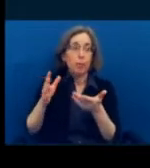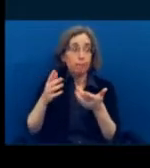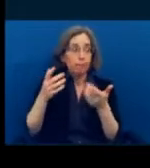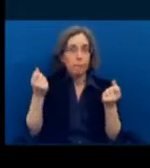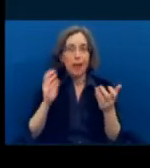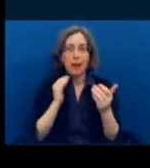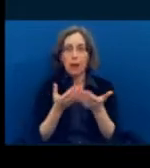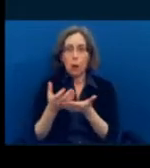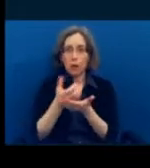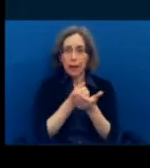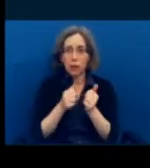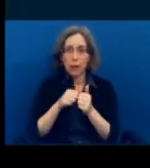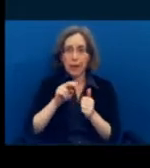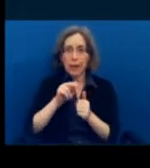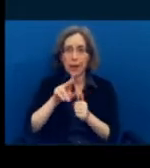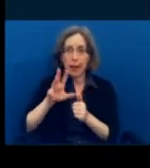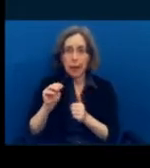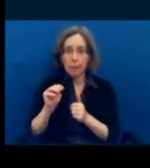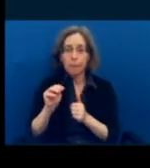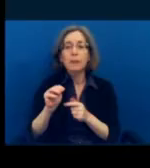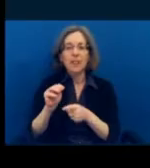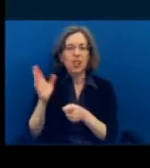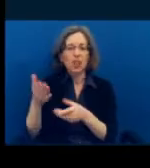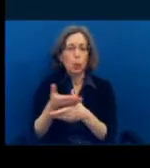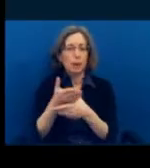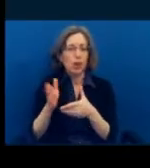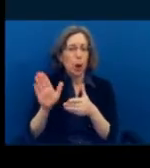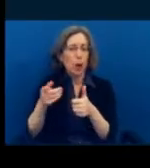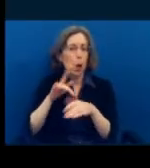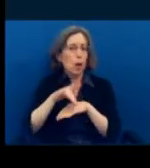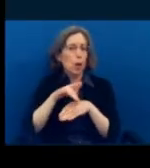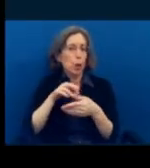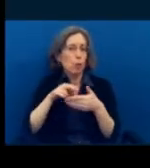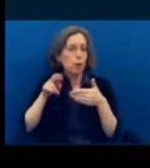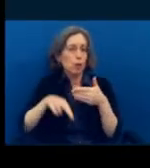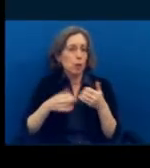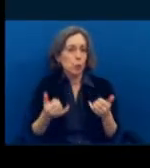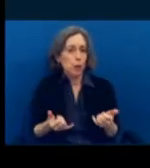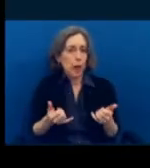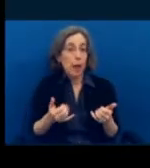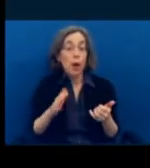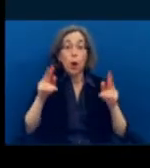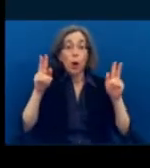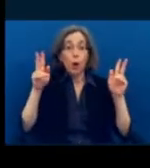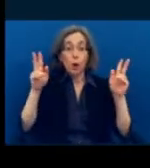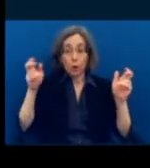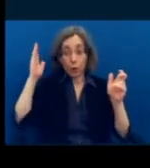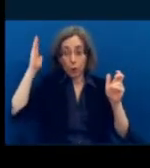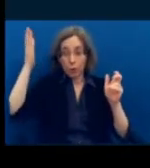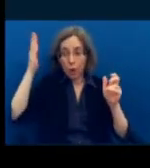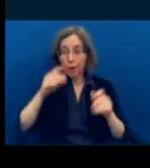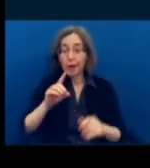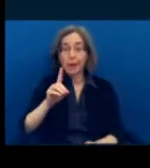RESULTS OF WHICH WILL BE SHARING WITH US IN HER PRESENTATION ENTITLED DISSECTING GENDER, REFRAMING ANATOMICAL HISTORY